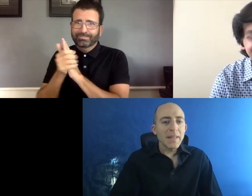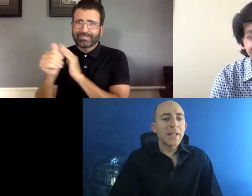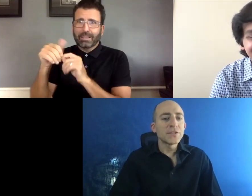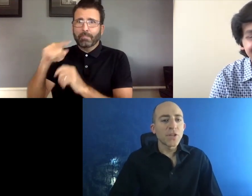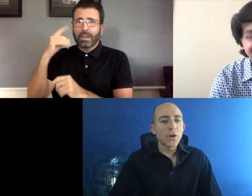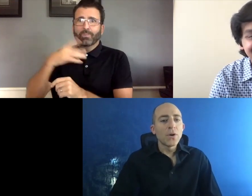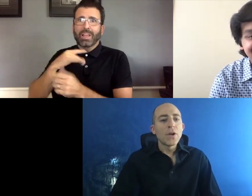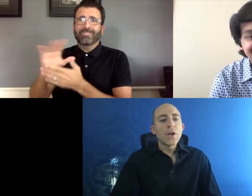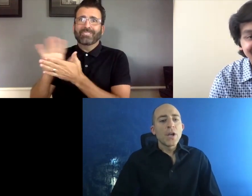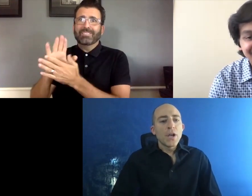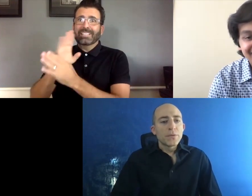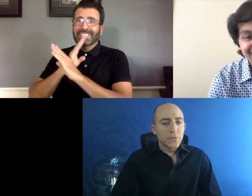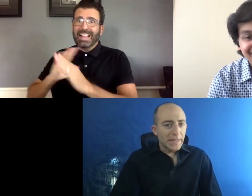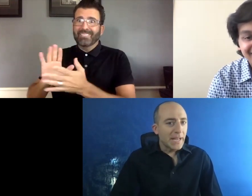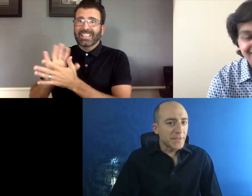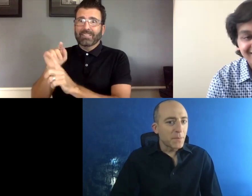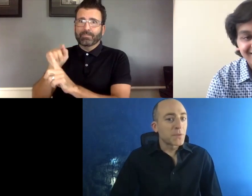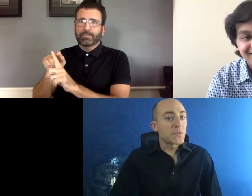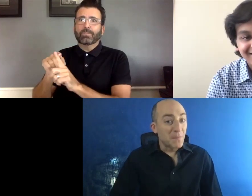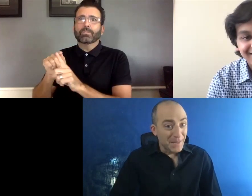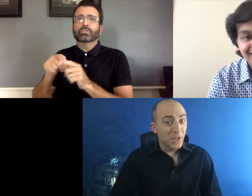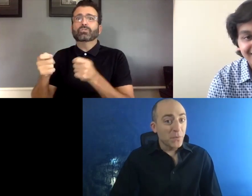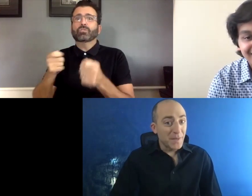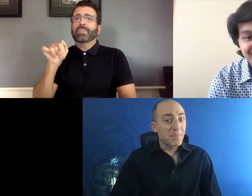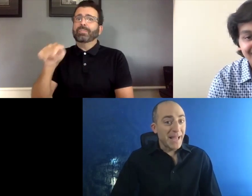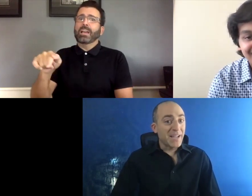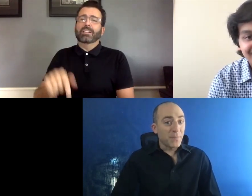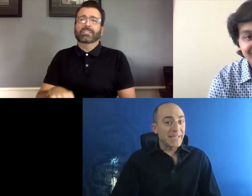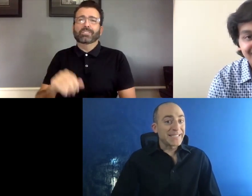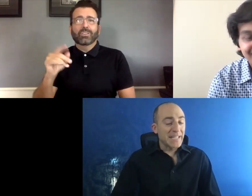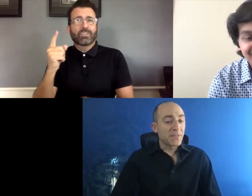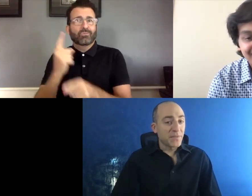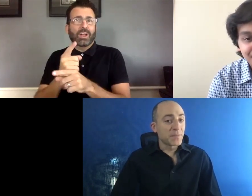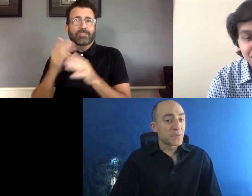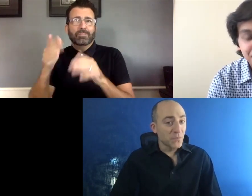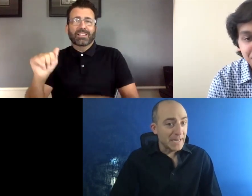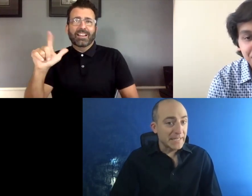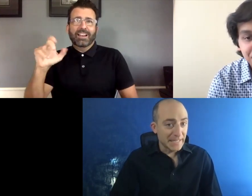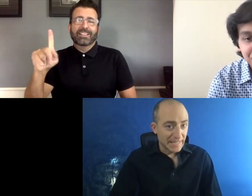And so it's great to have someone who's familiar with black and white silent films directing this